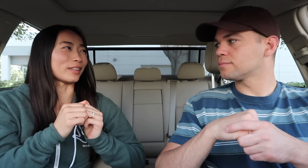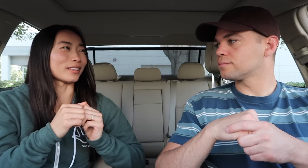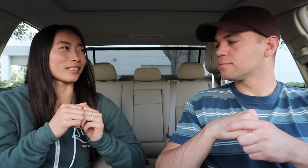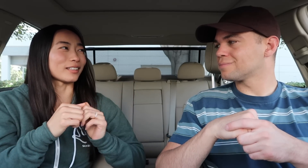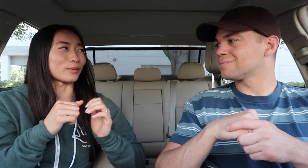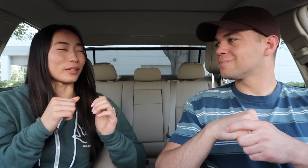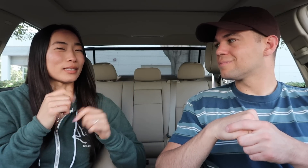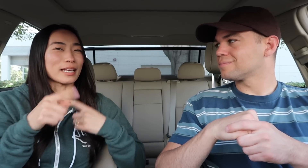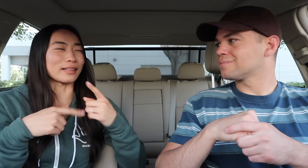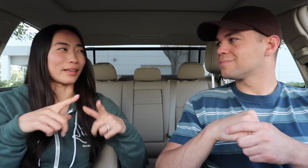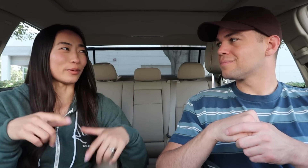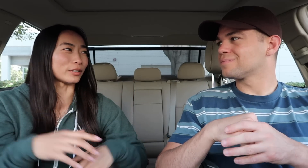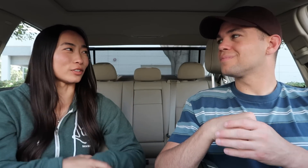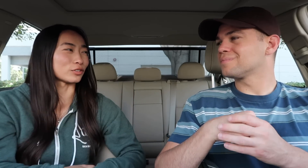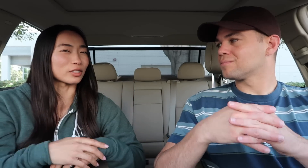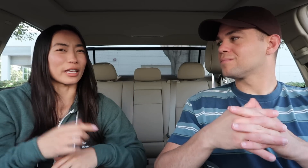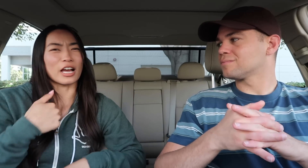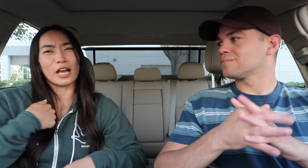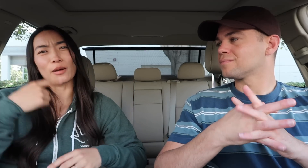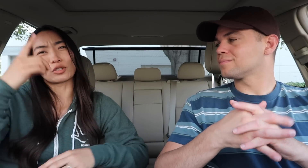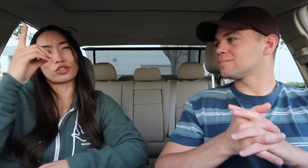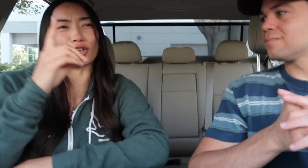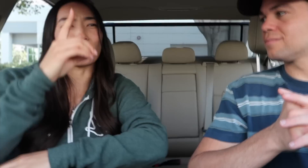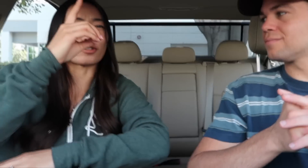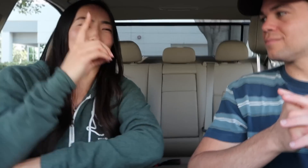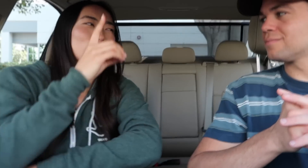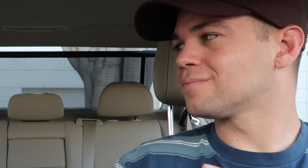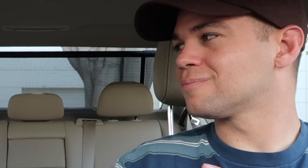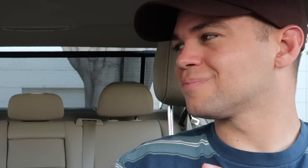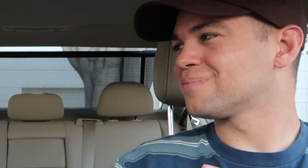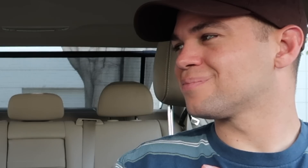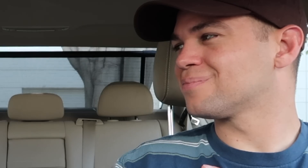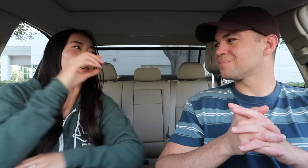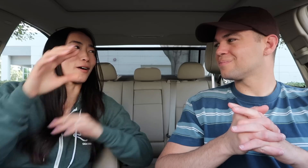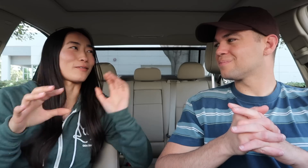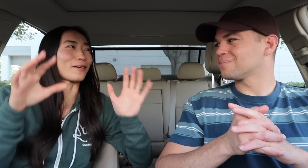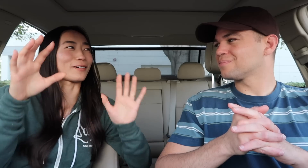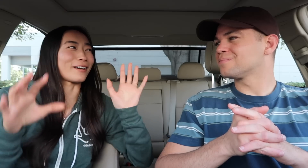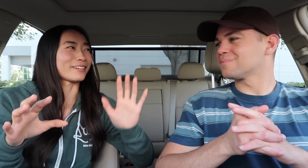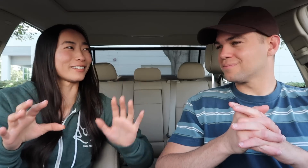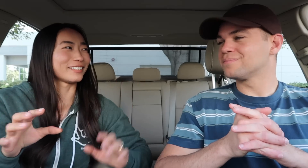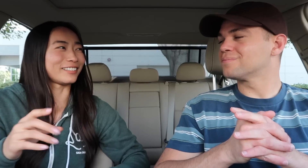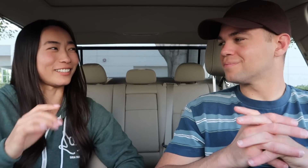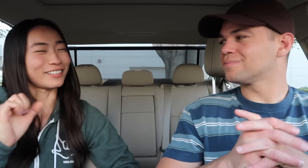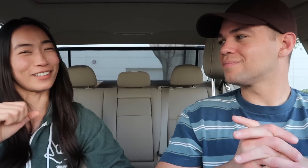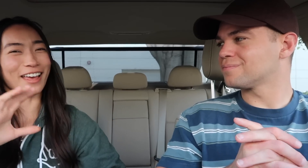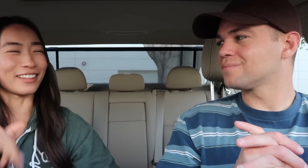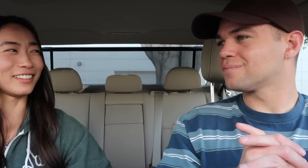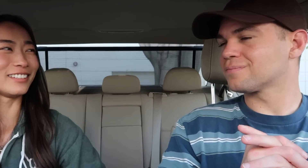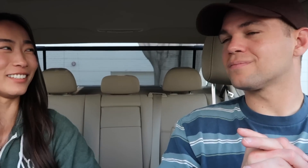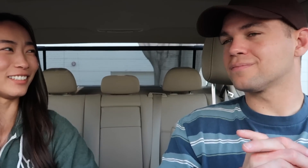with with sign language like I'm a dinosaur! Rawr Rawr Rawr you could do that